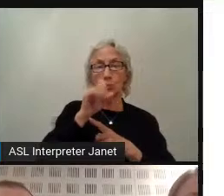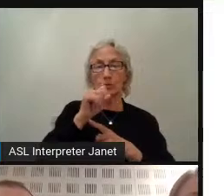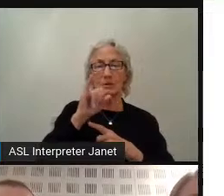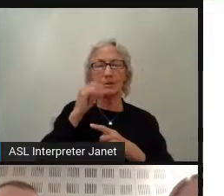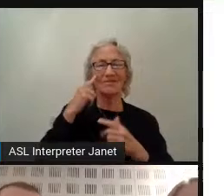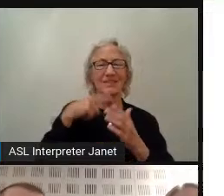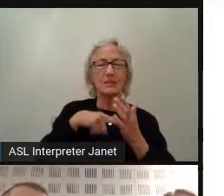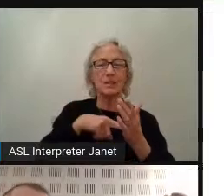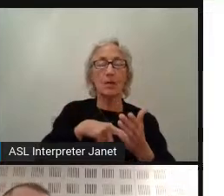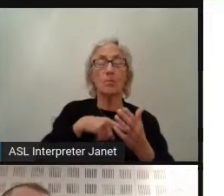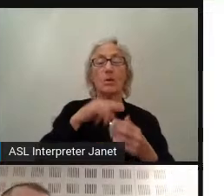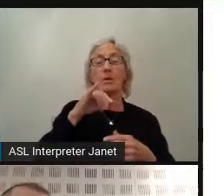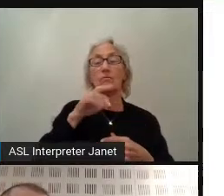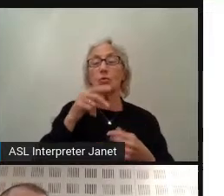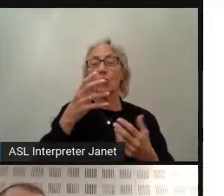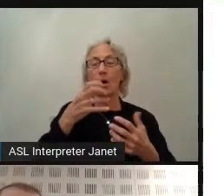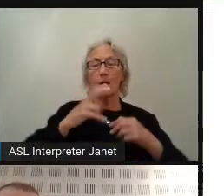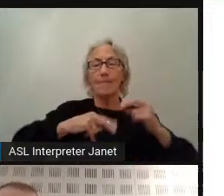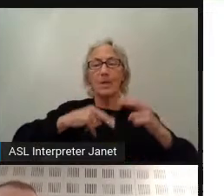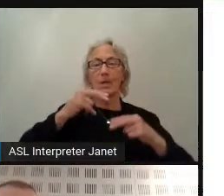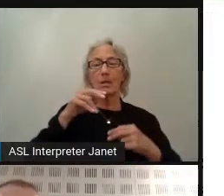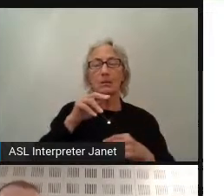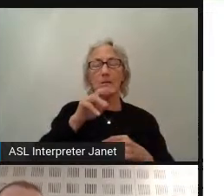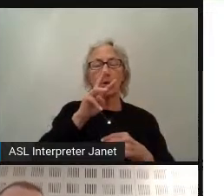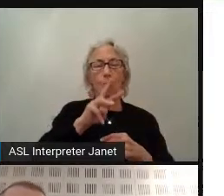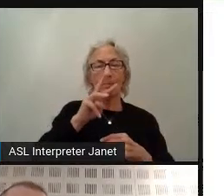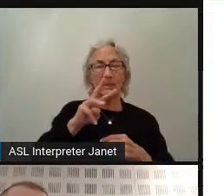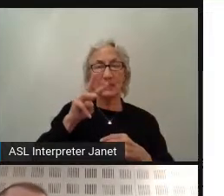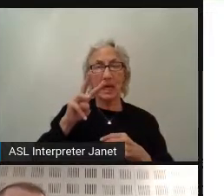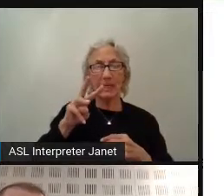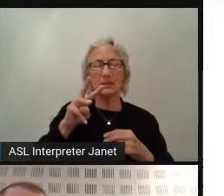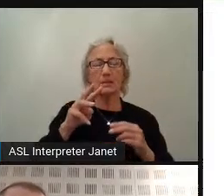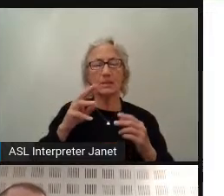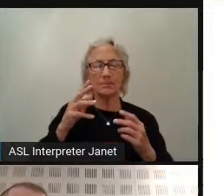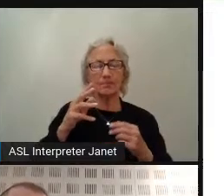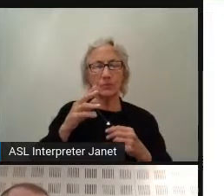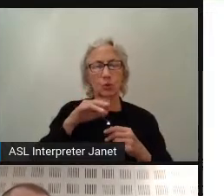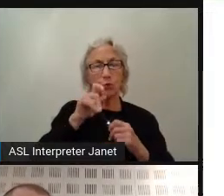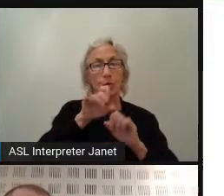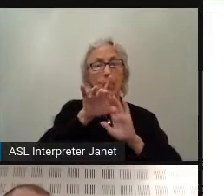build on, I have very great open source tools and that means